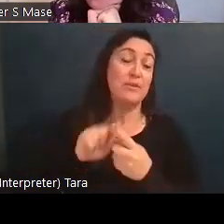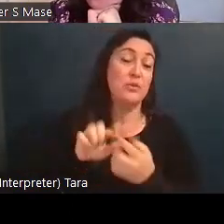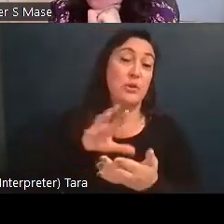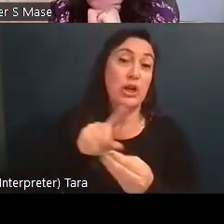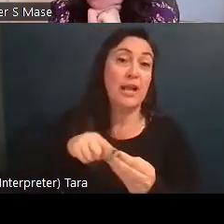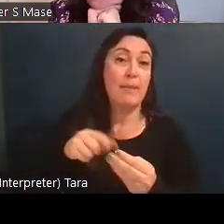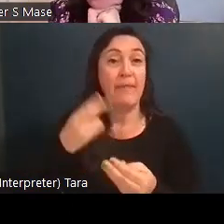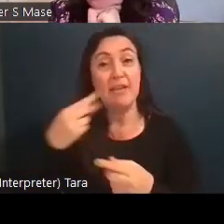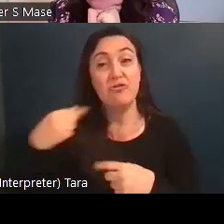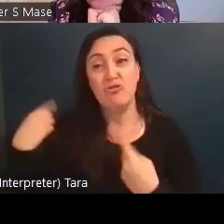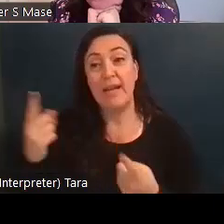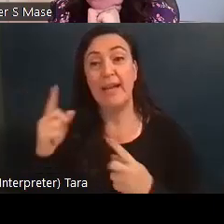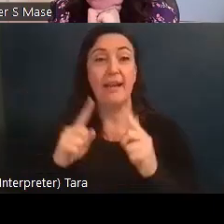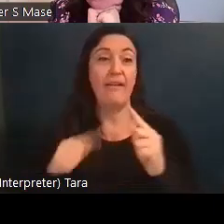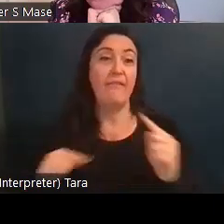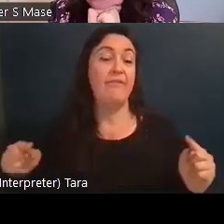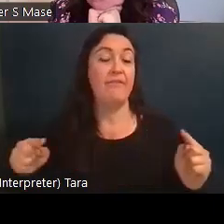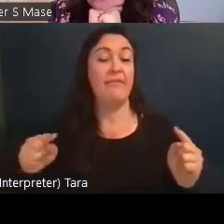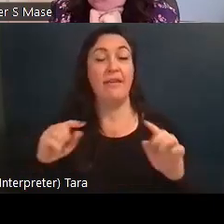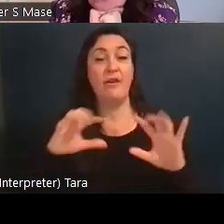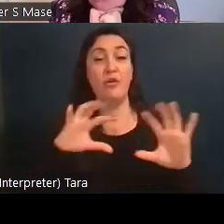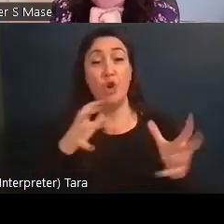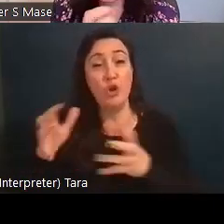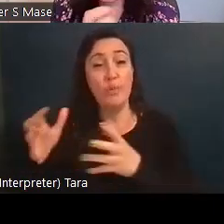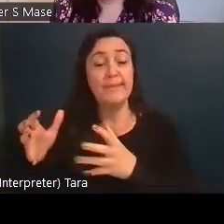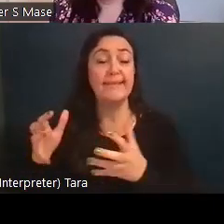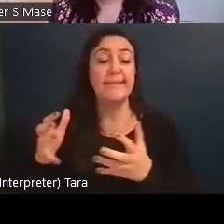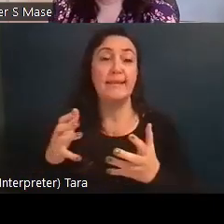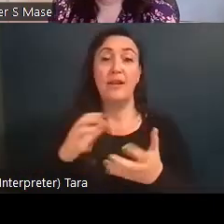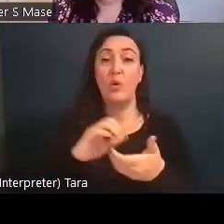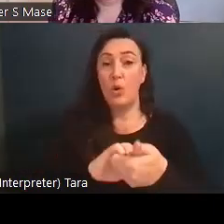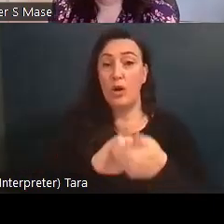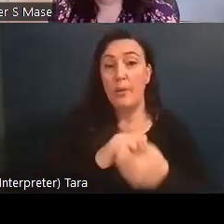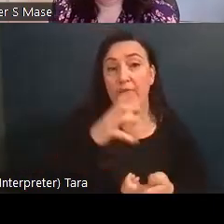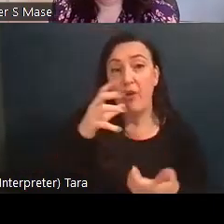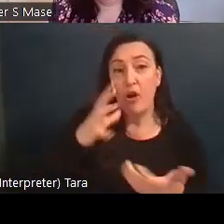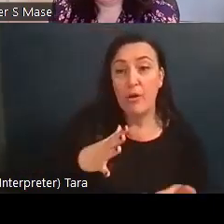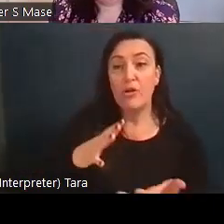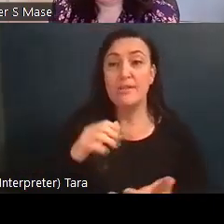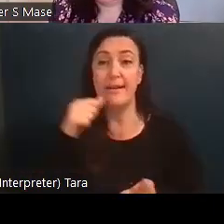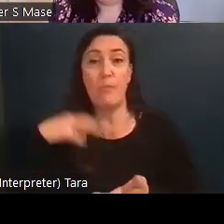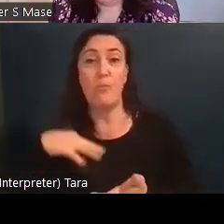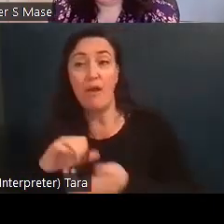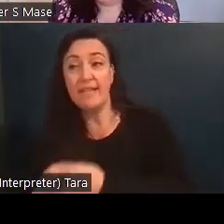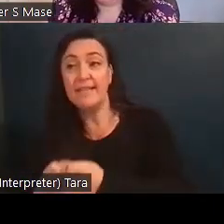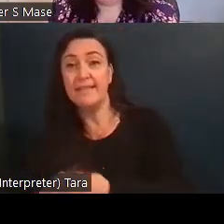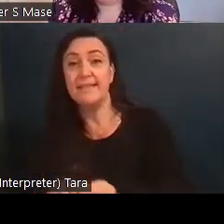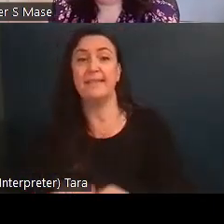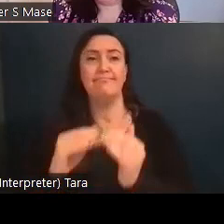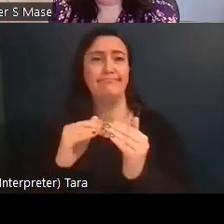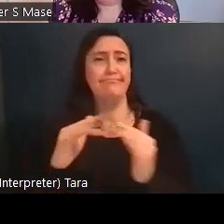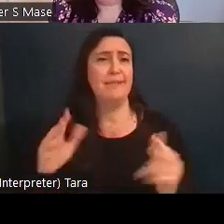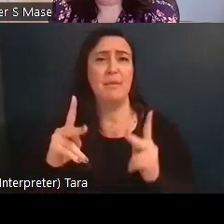partner groups working with farmers and nonprofits and all kinds of folks who are trying to make chains on the landscape we want.